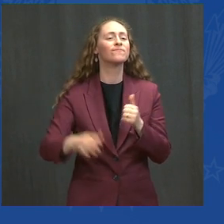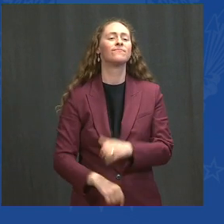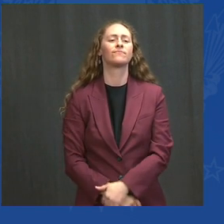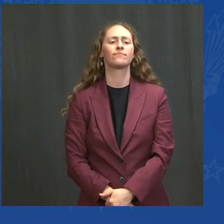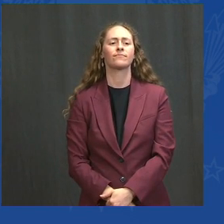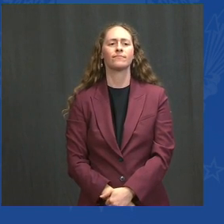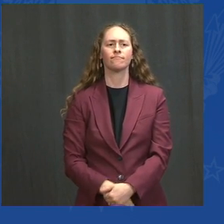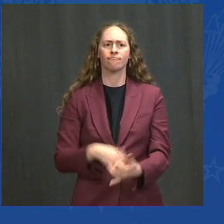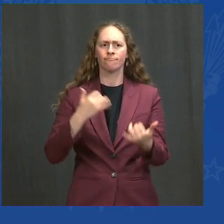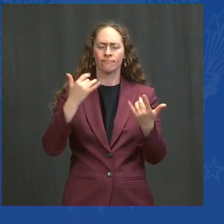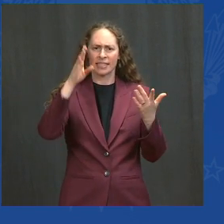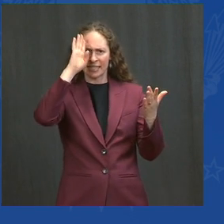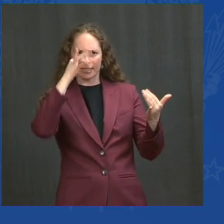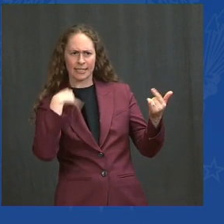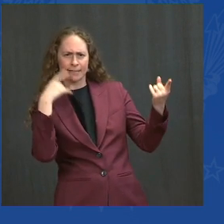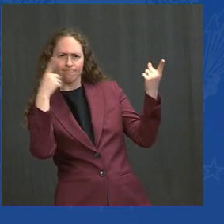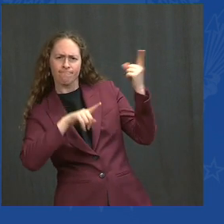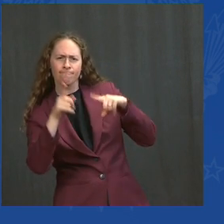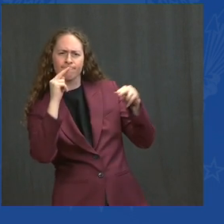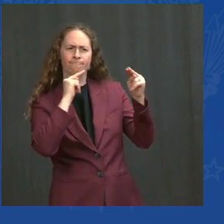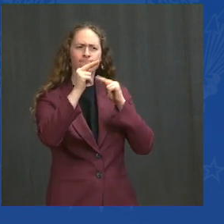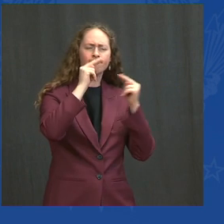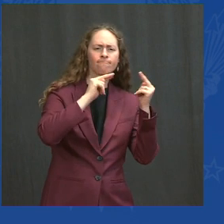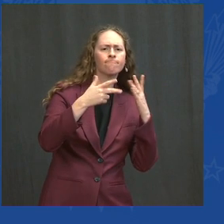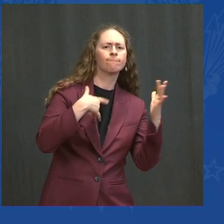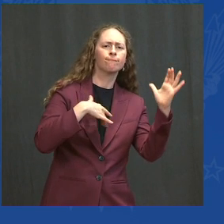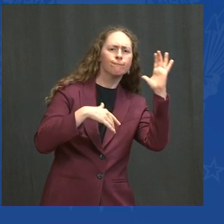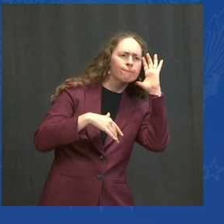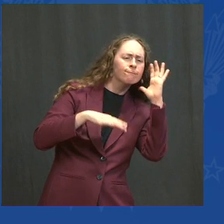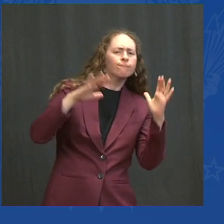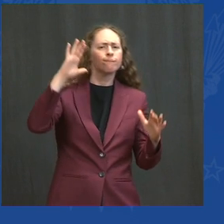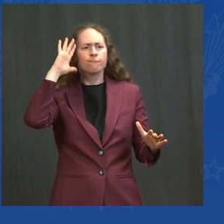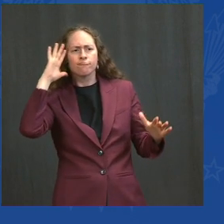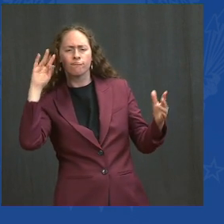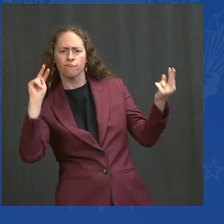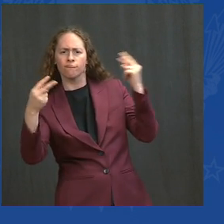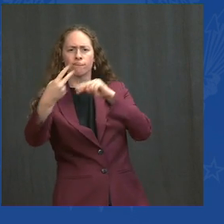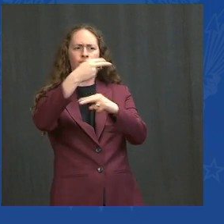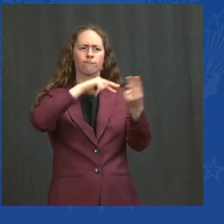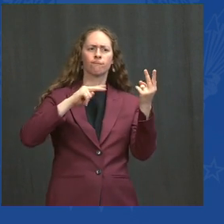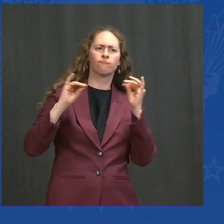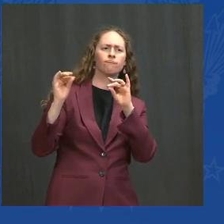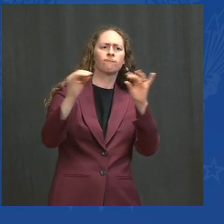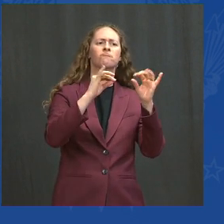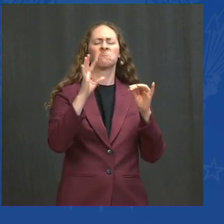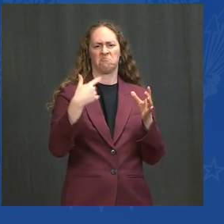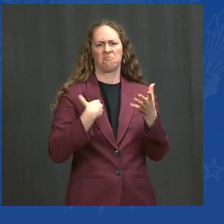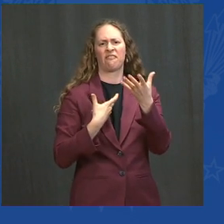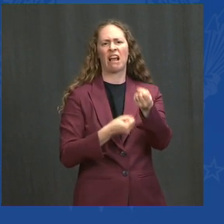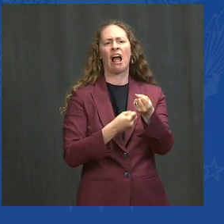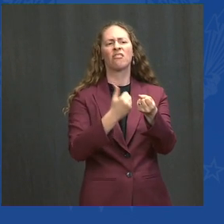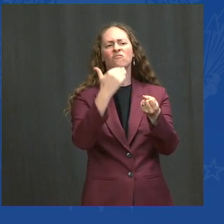of listening, of compromising together in a good faith, moving together, with ups and downs and some blips,